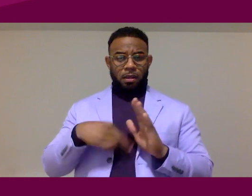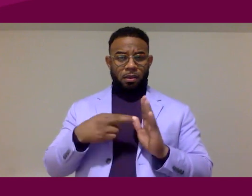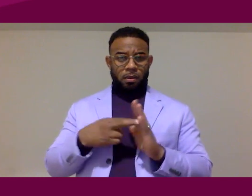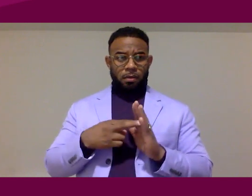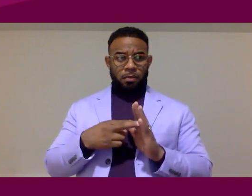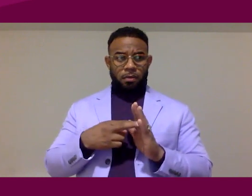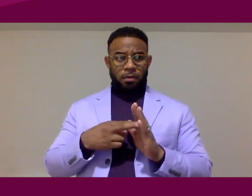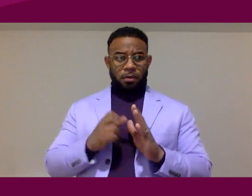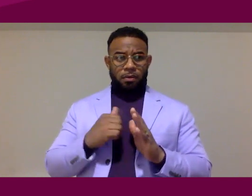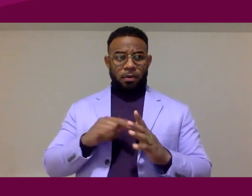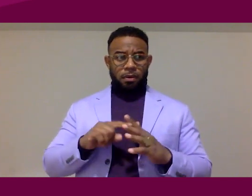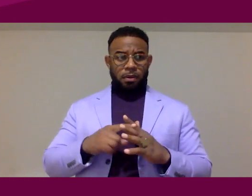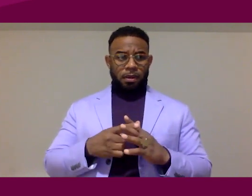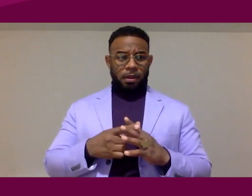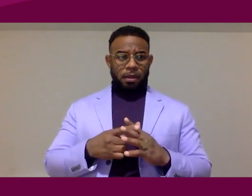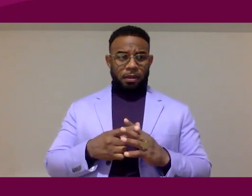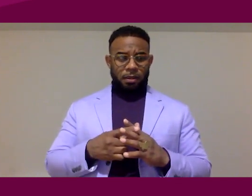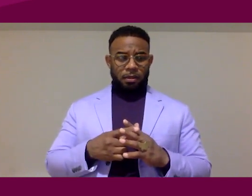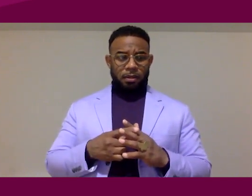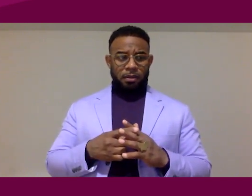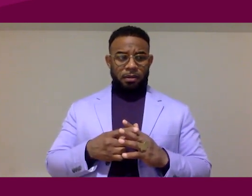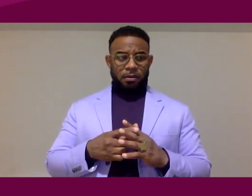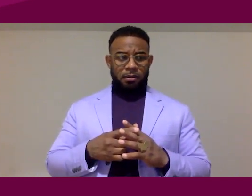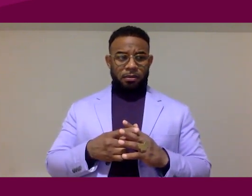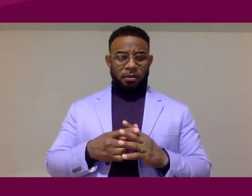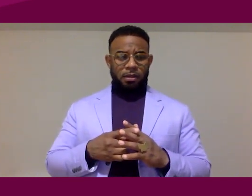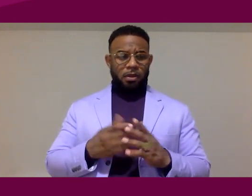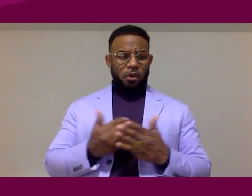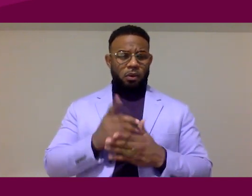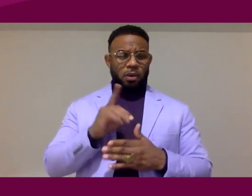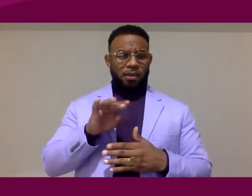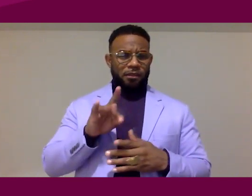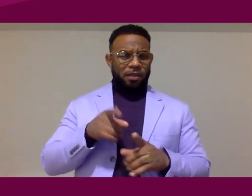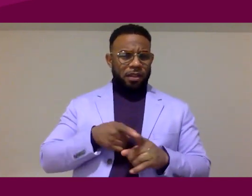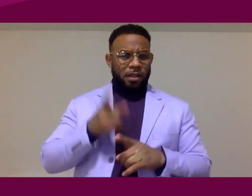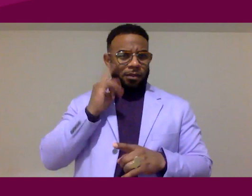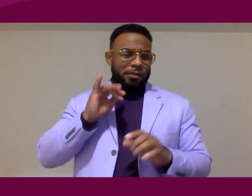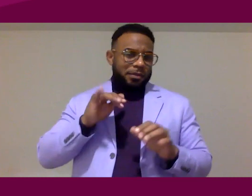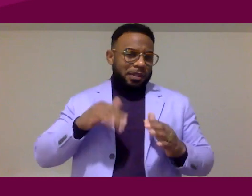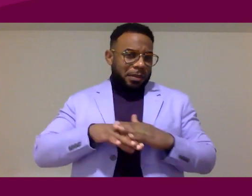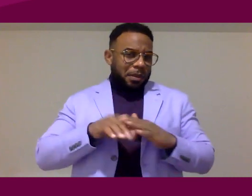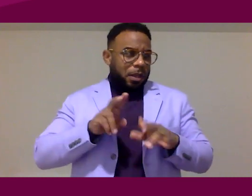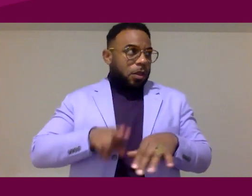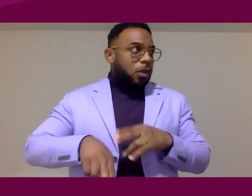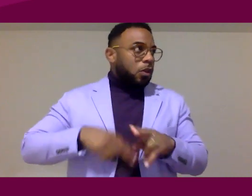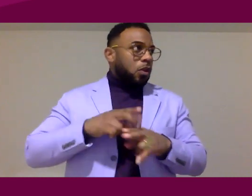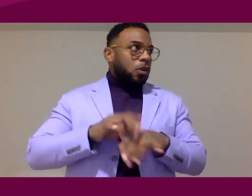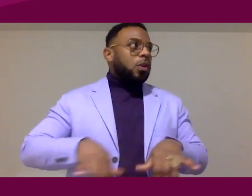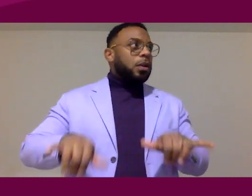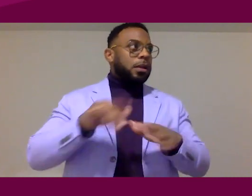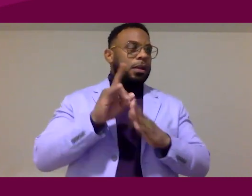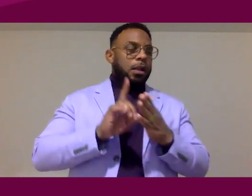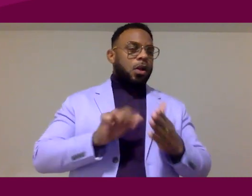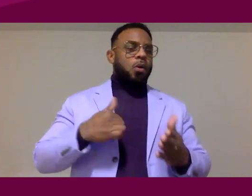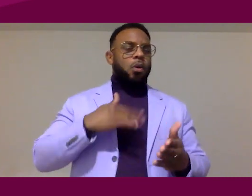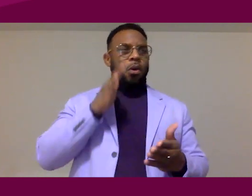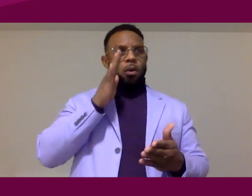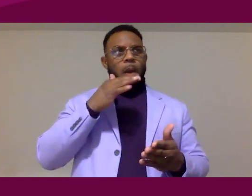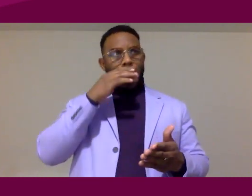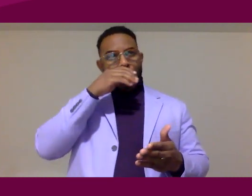And we began a new division of accessibility and universal design where we were going to